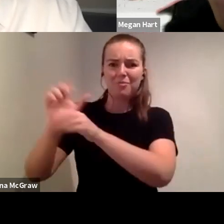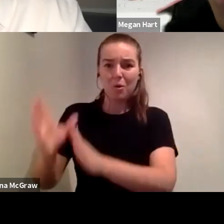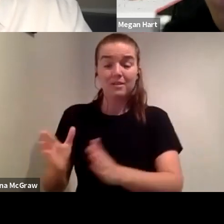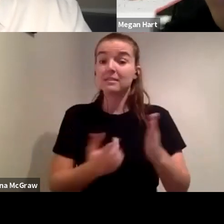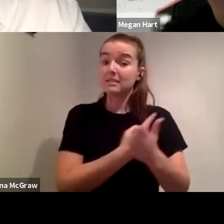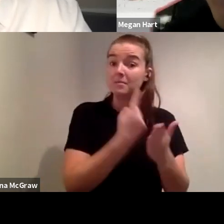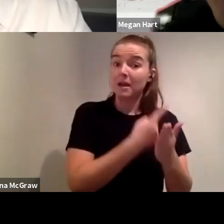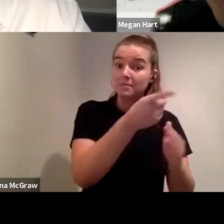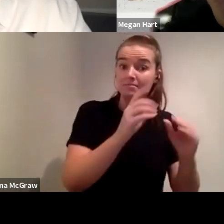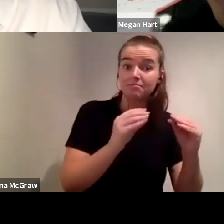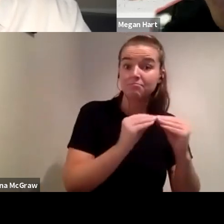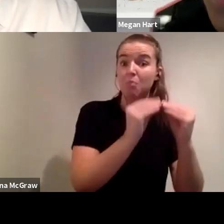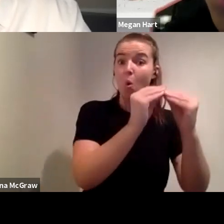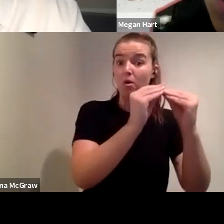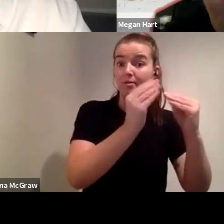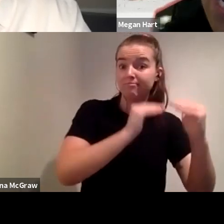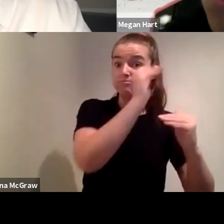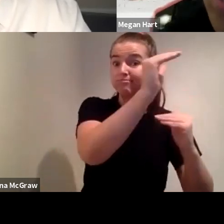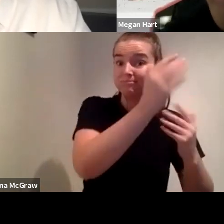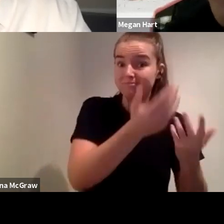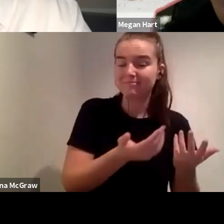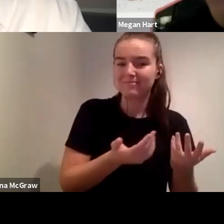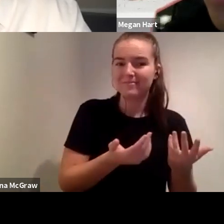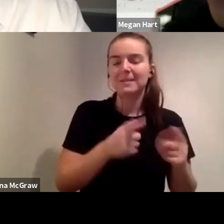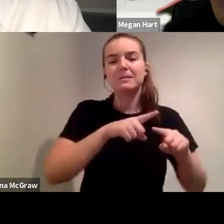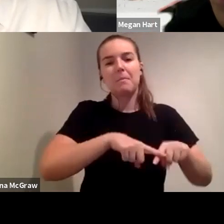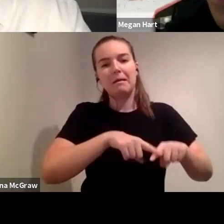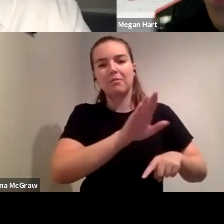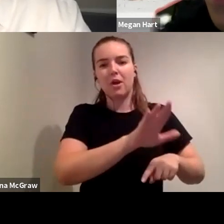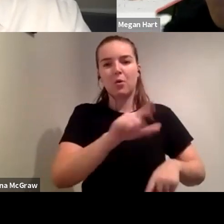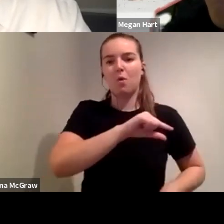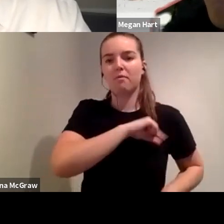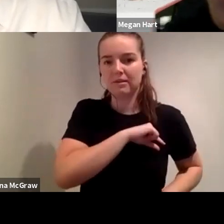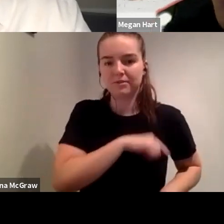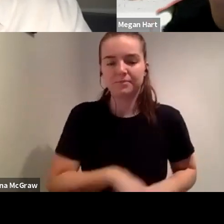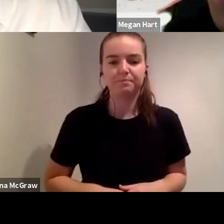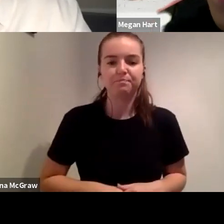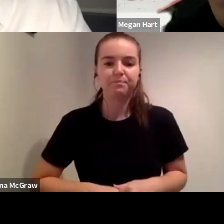And often times with the accommodations, the answer is they can certainly do all of that.